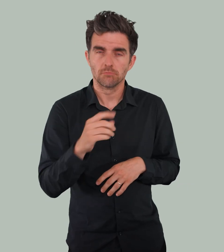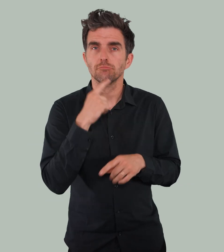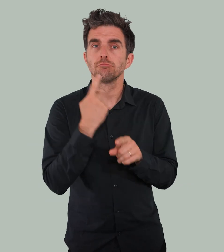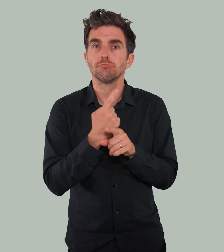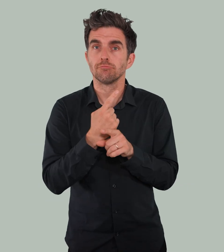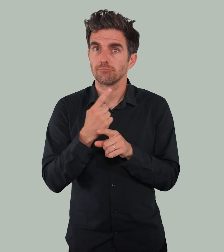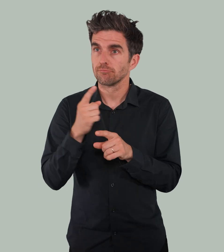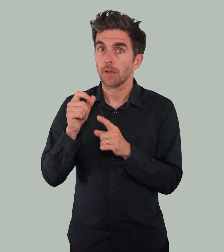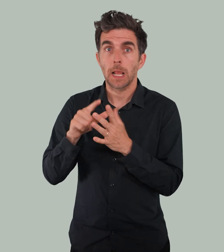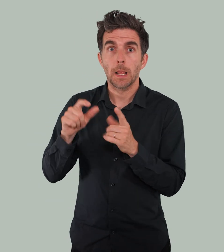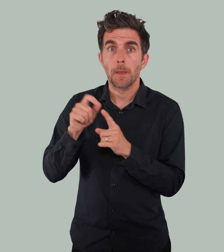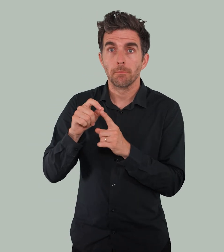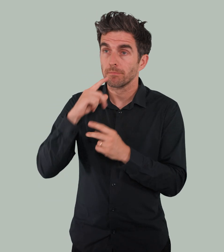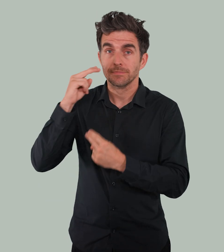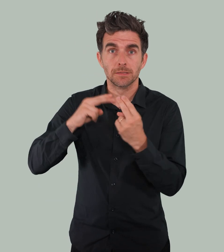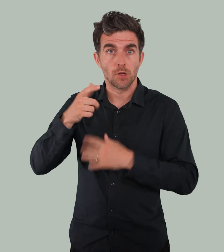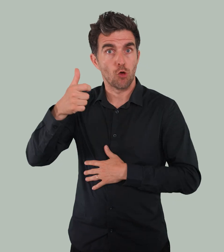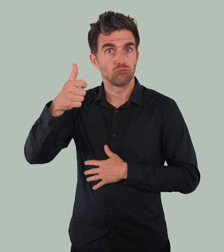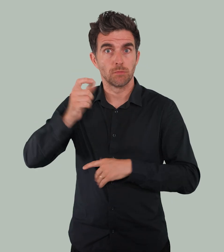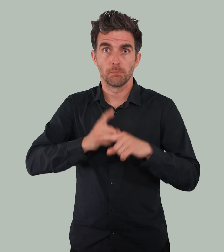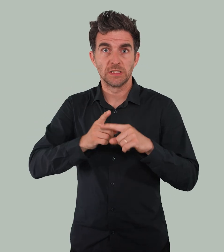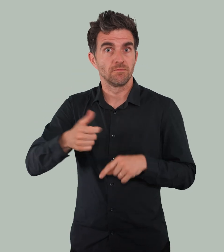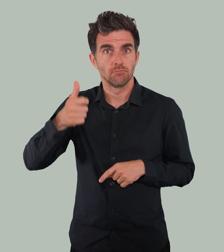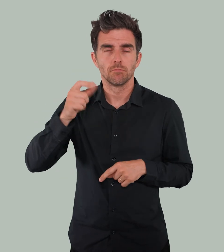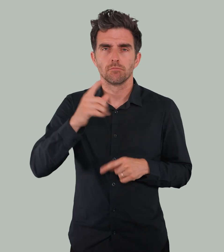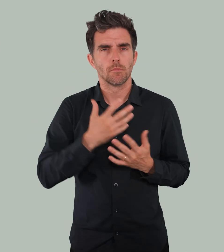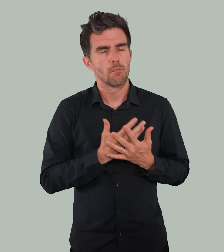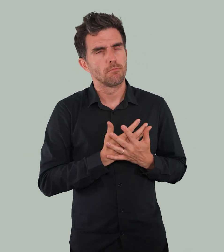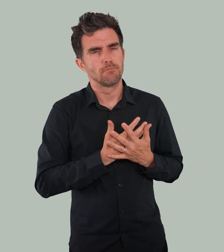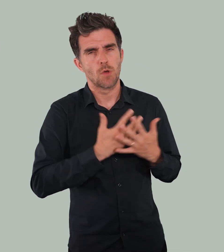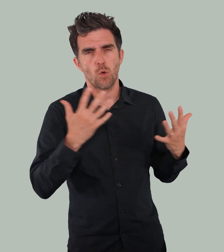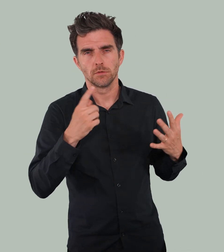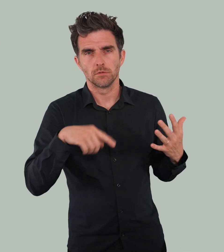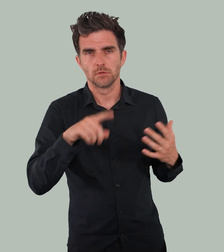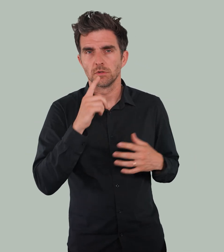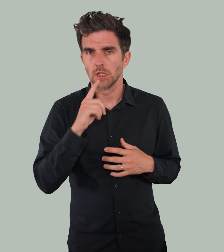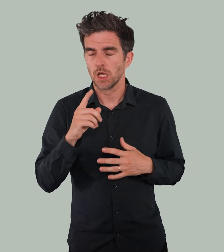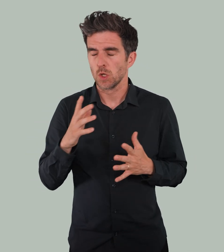describe a positive experience with the PIP assessment, the vast majority